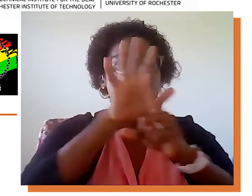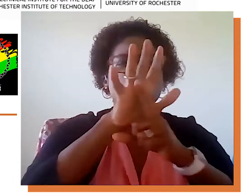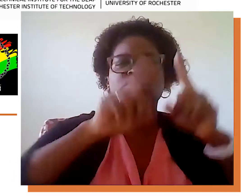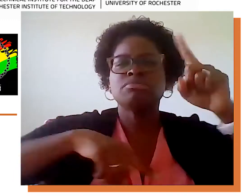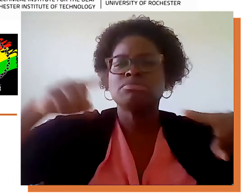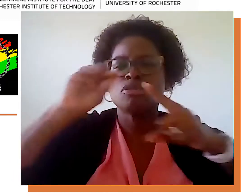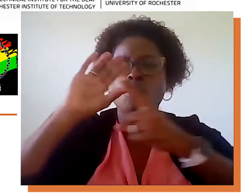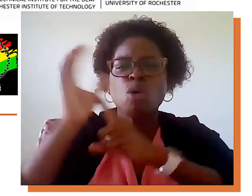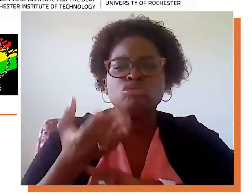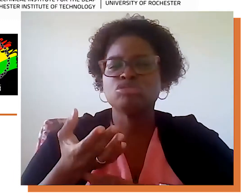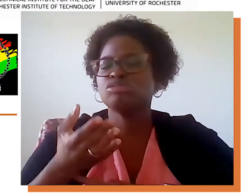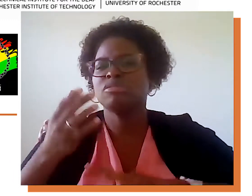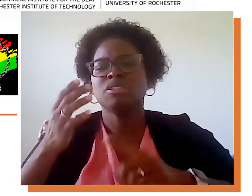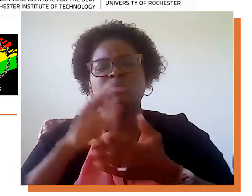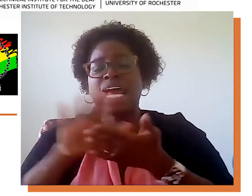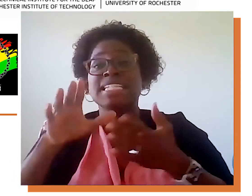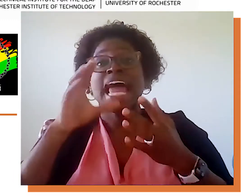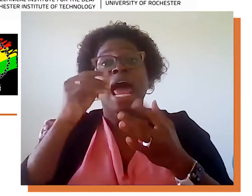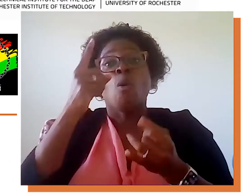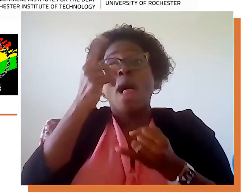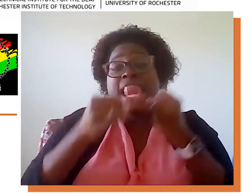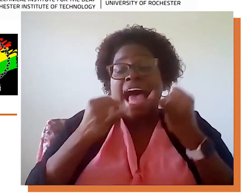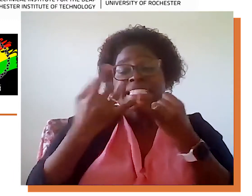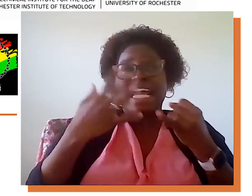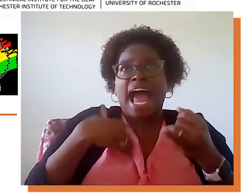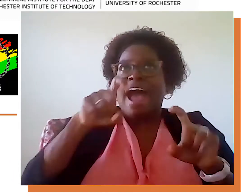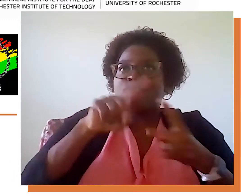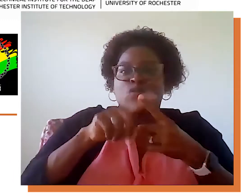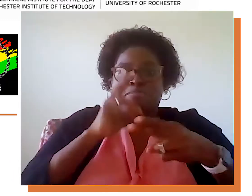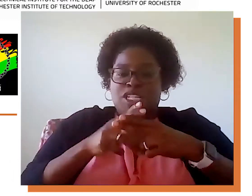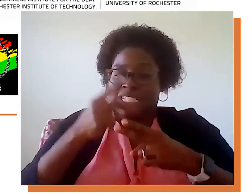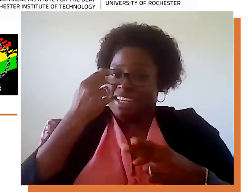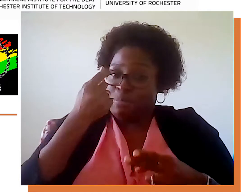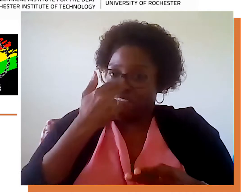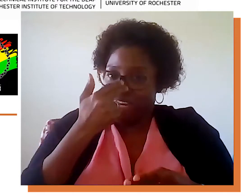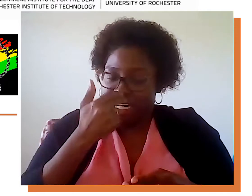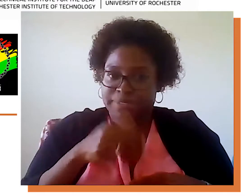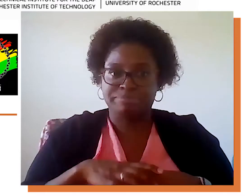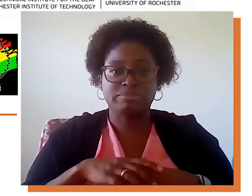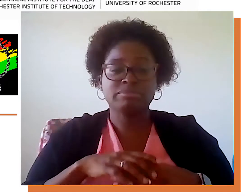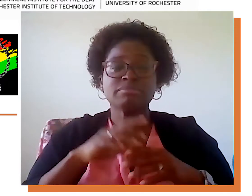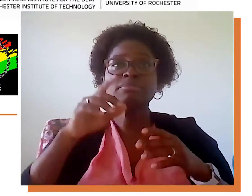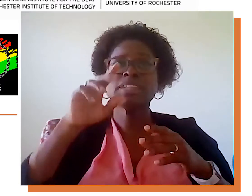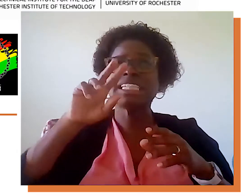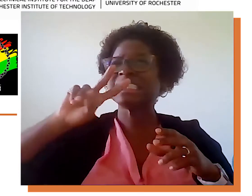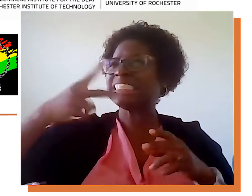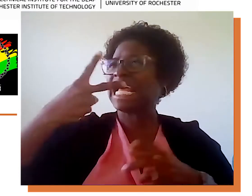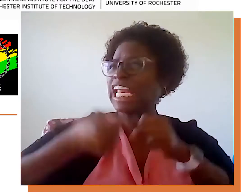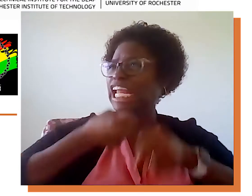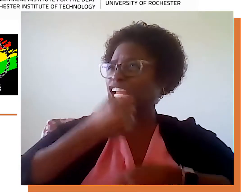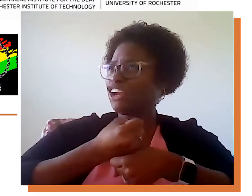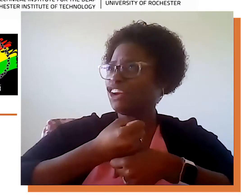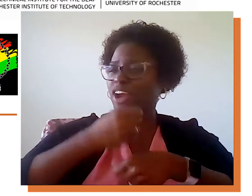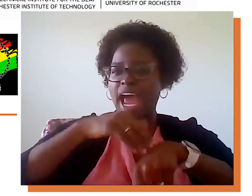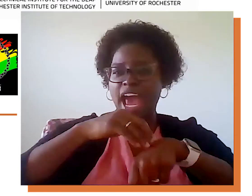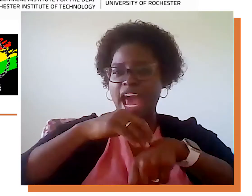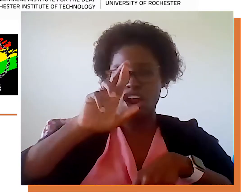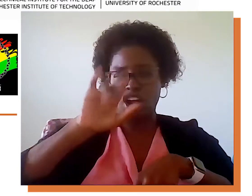not only for the play itself, but we went to New York City. We were able to perform off-Broadway. And another funny story--